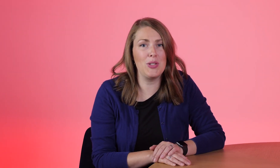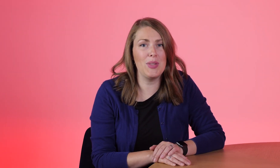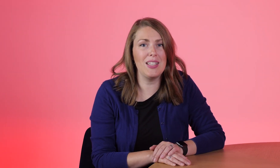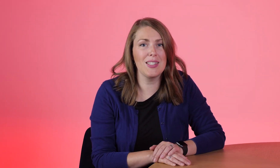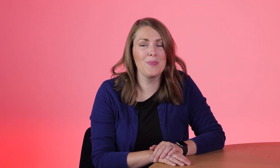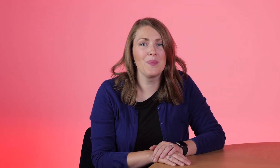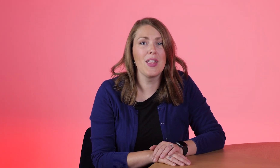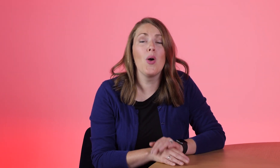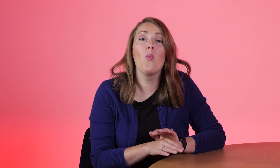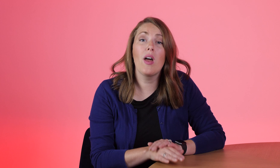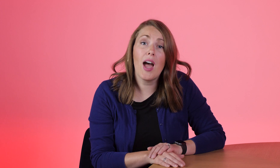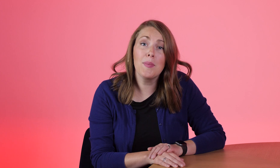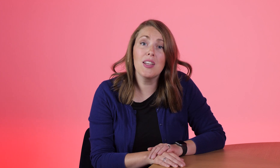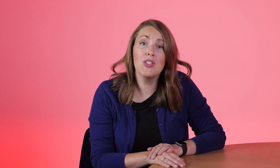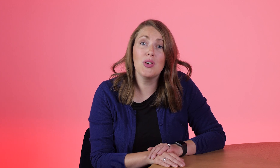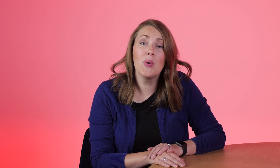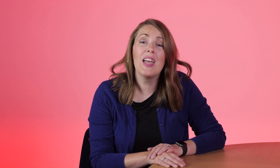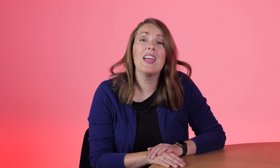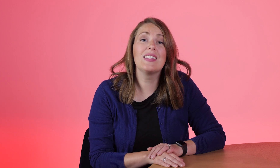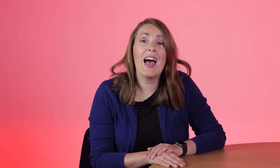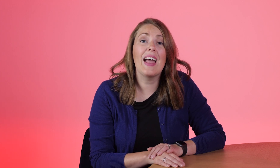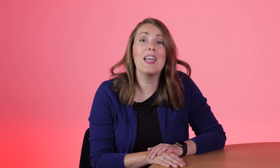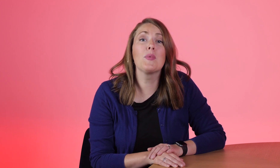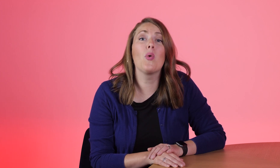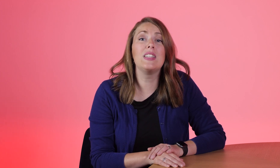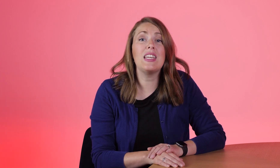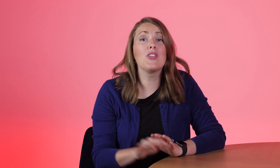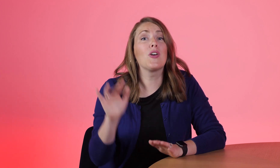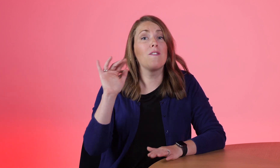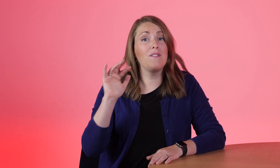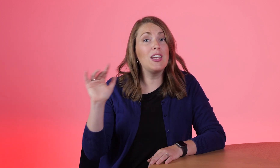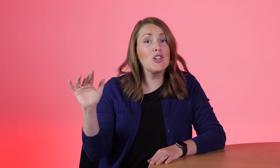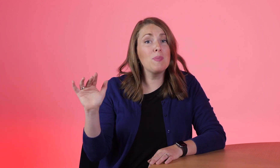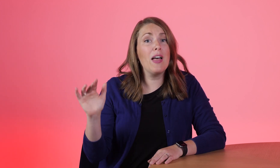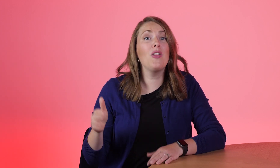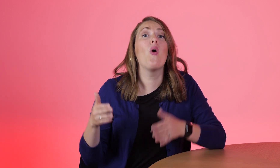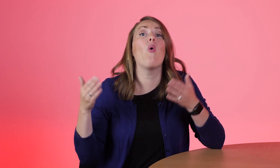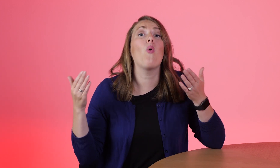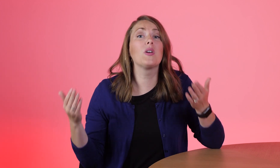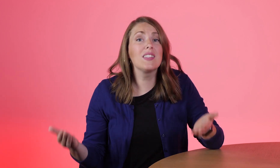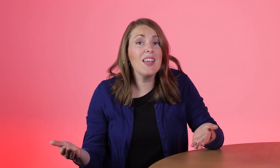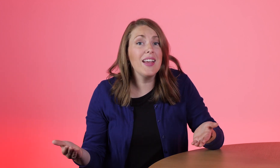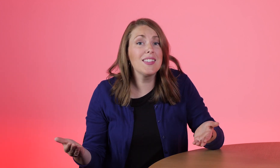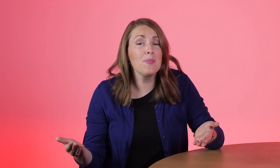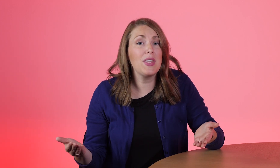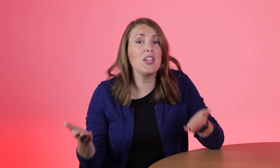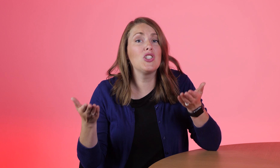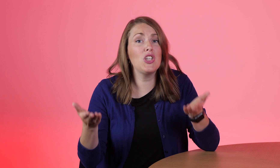we do these what i'm going to do is i am going to either fingerspell or sign something to